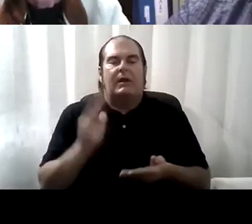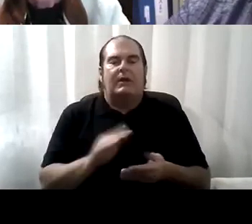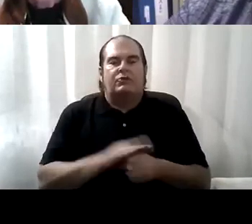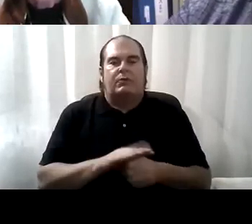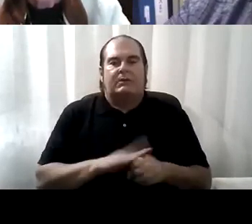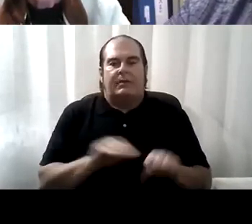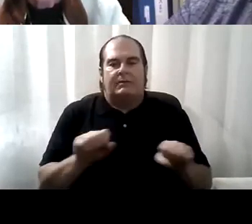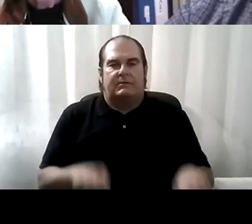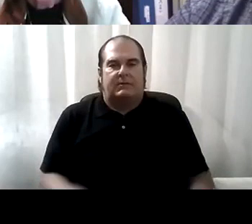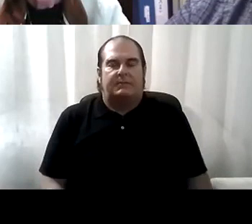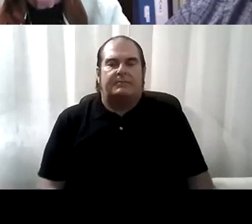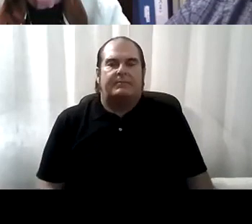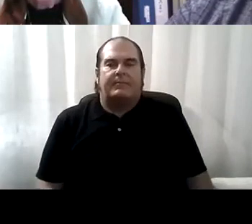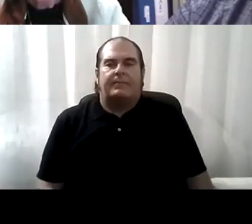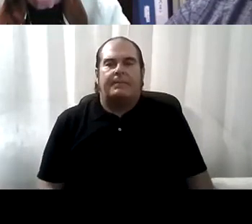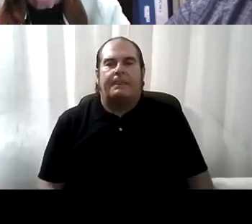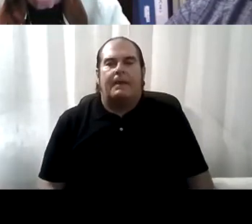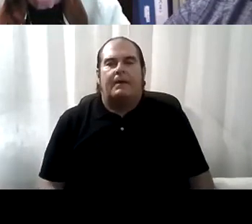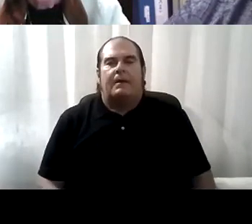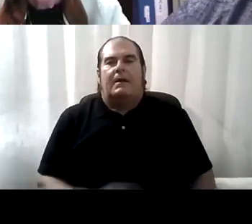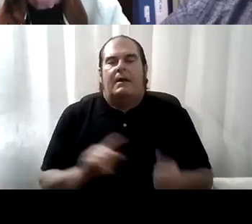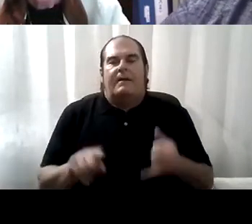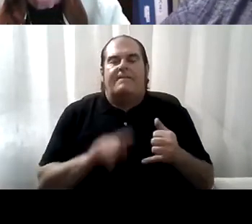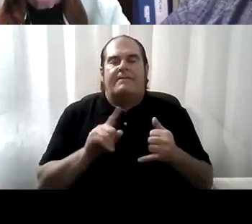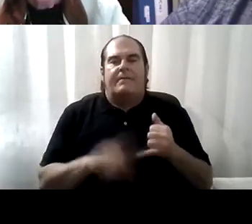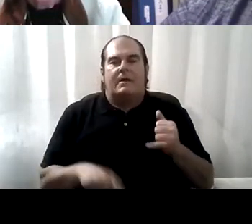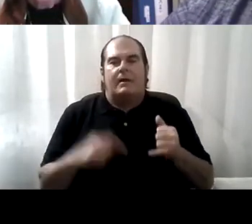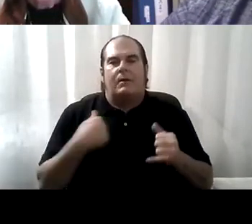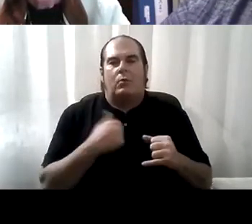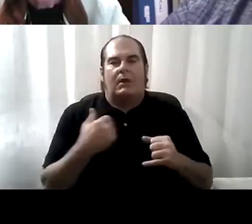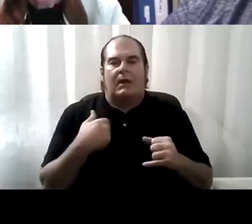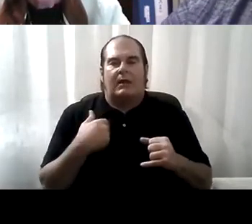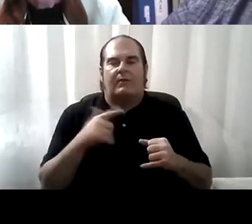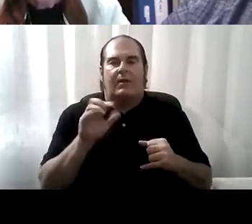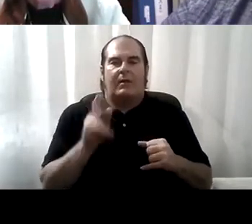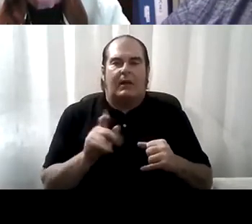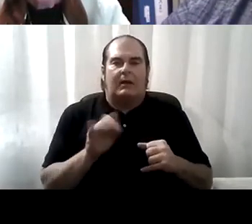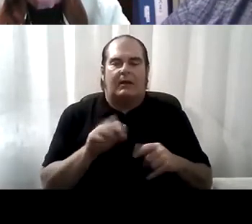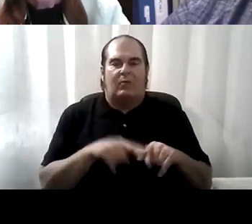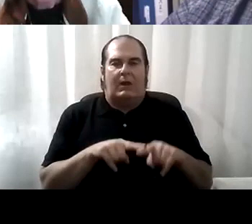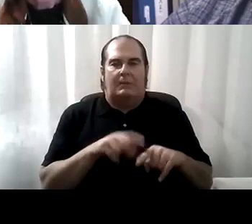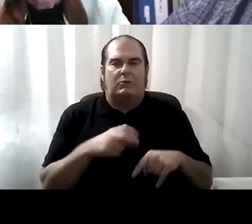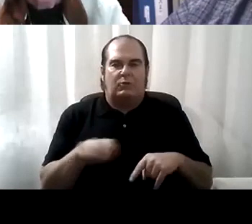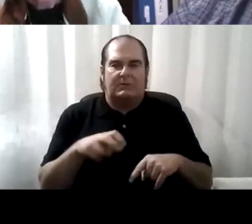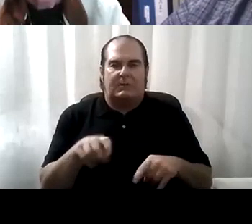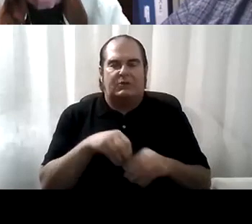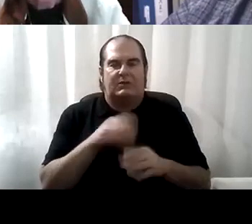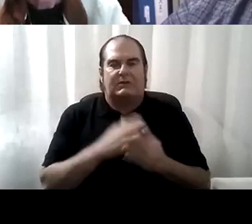And then finally, we have a lack of reliable transportation in some cases.